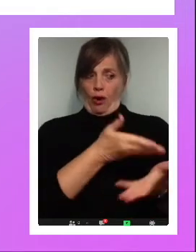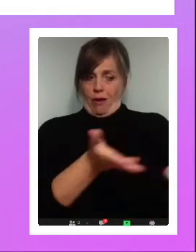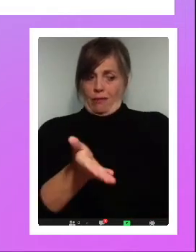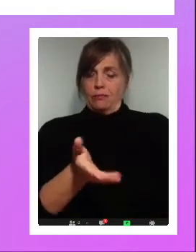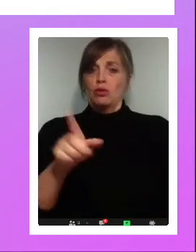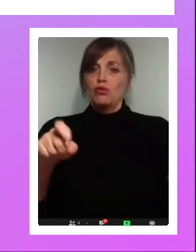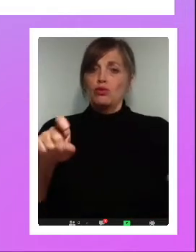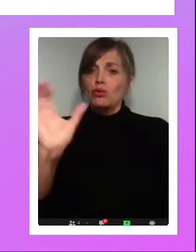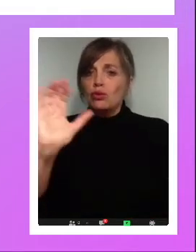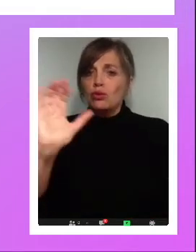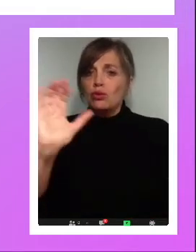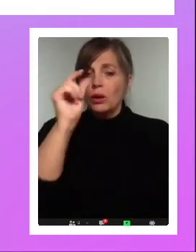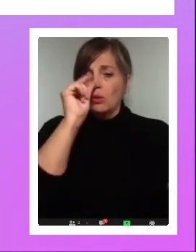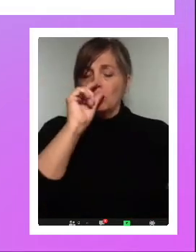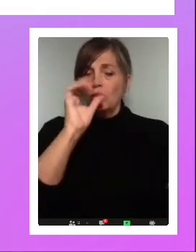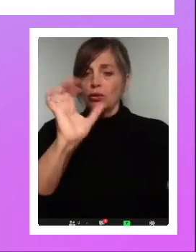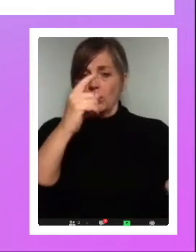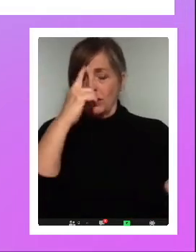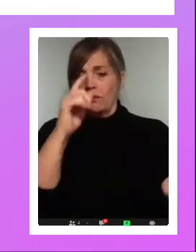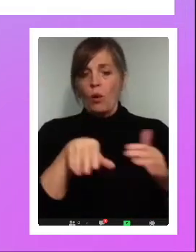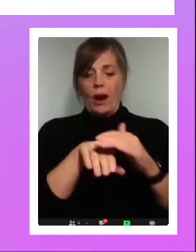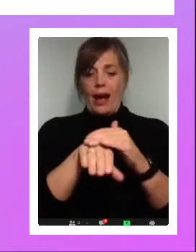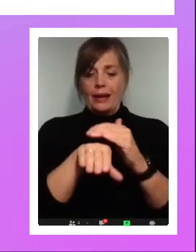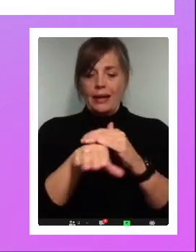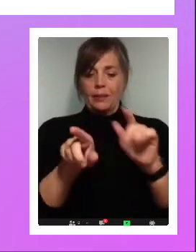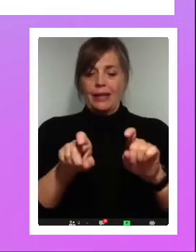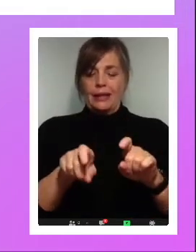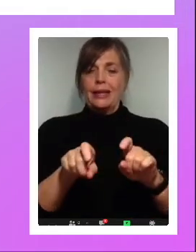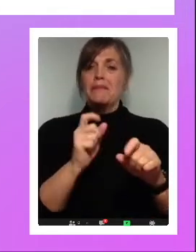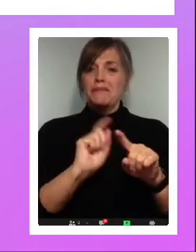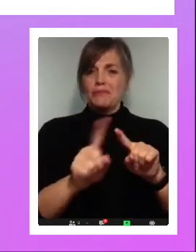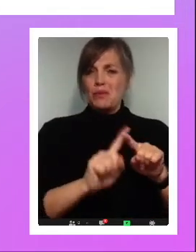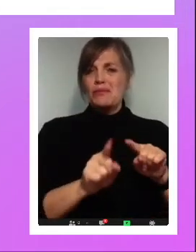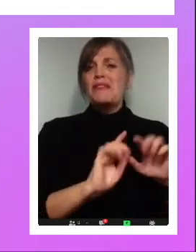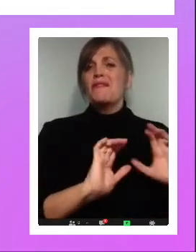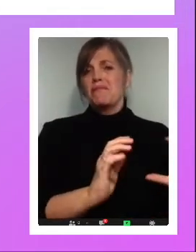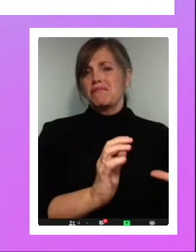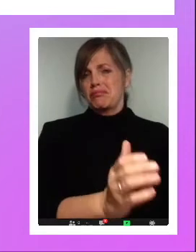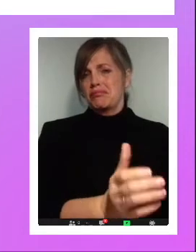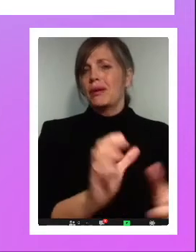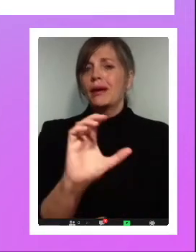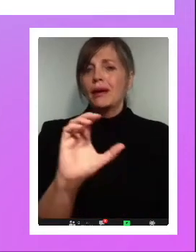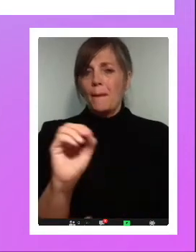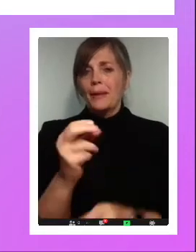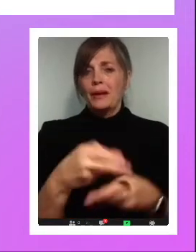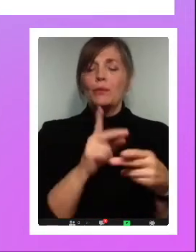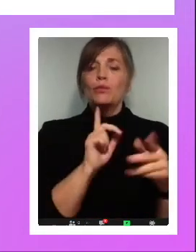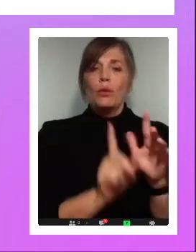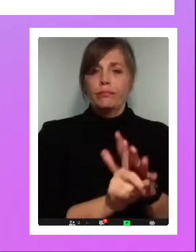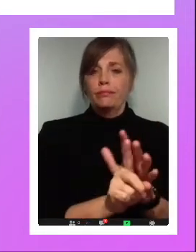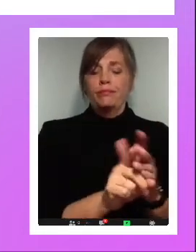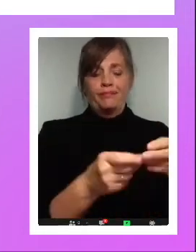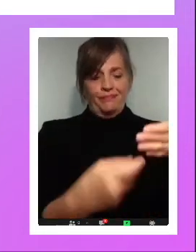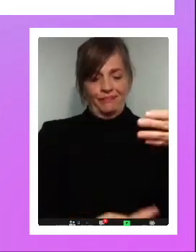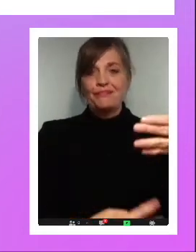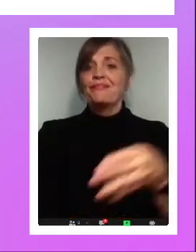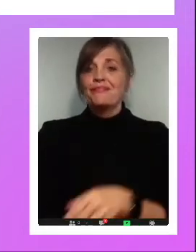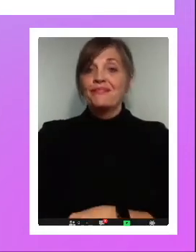and I bet a bunch of them would pop up. So that would be the most obvious thing to do would be to turn to companies